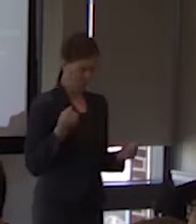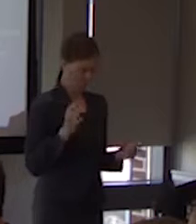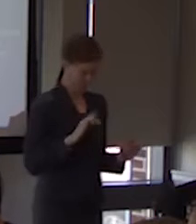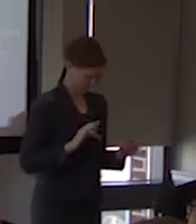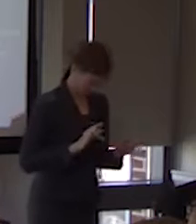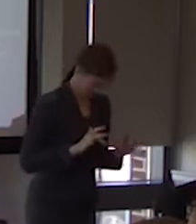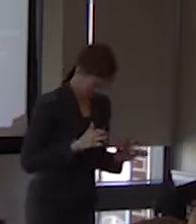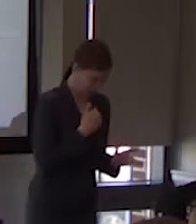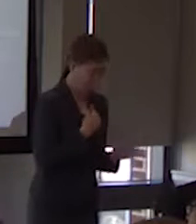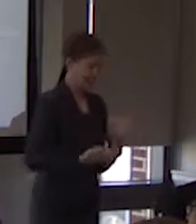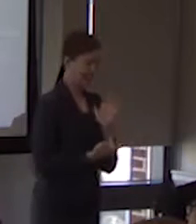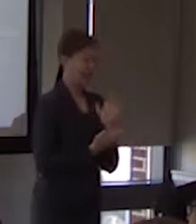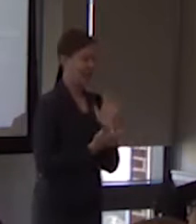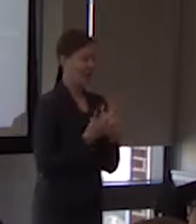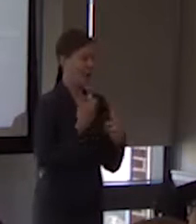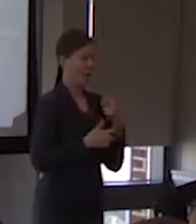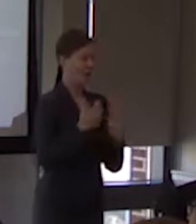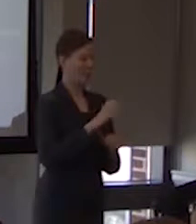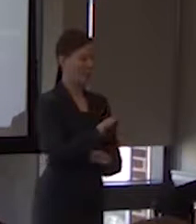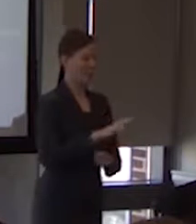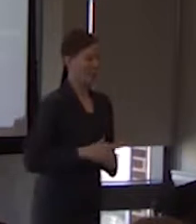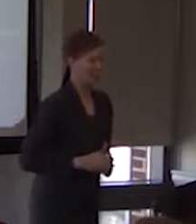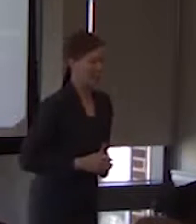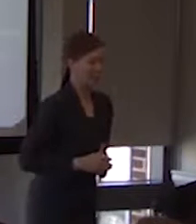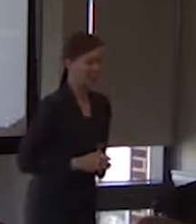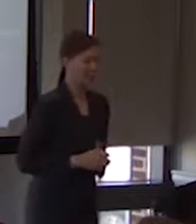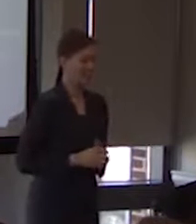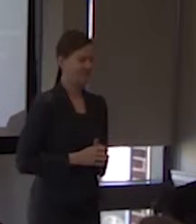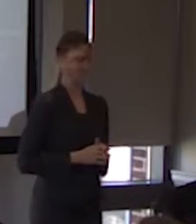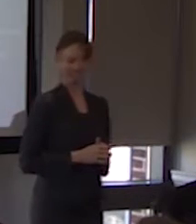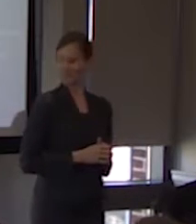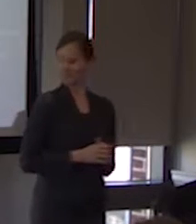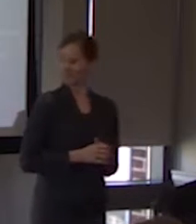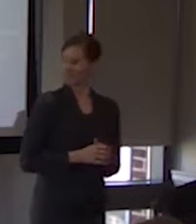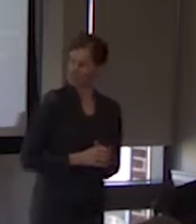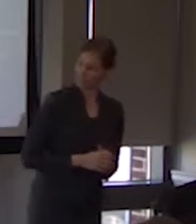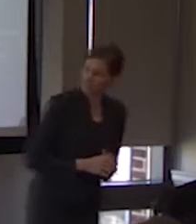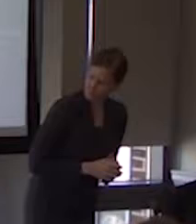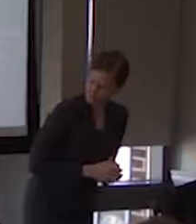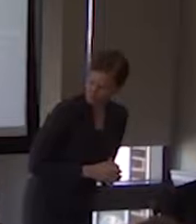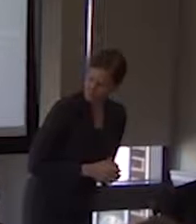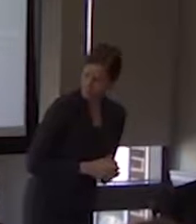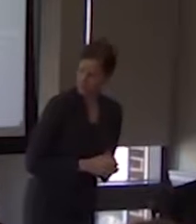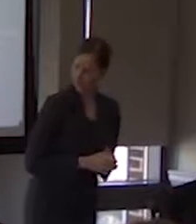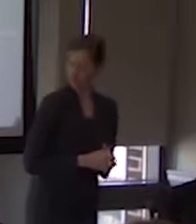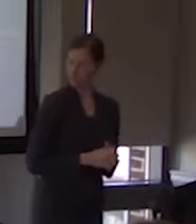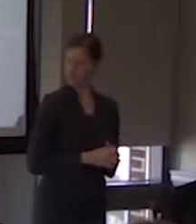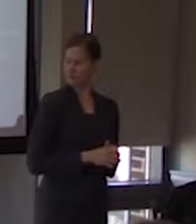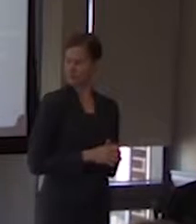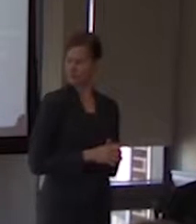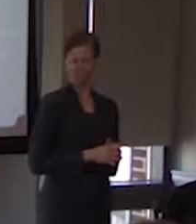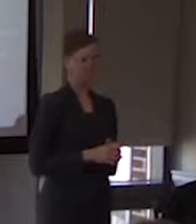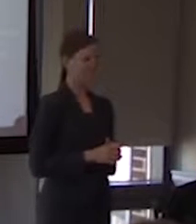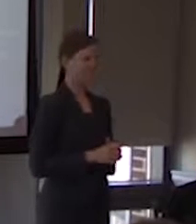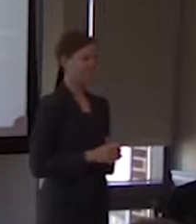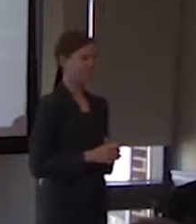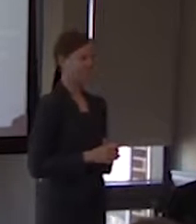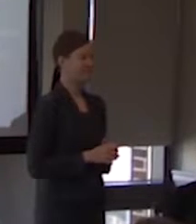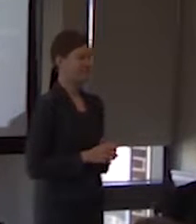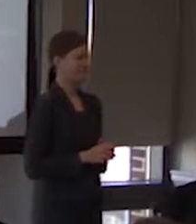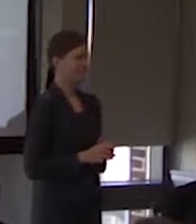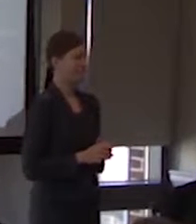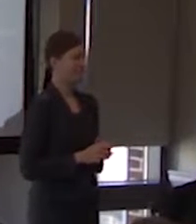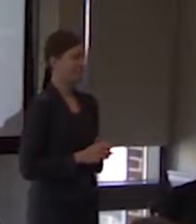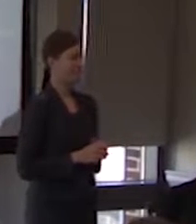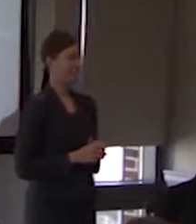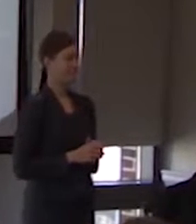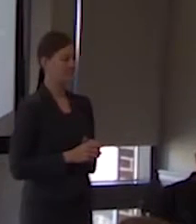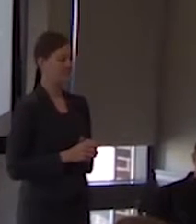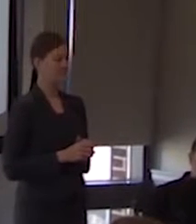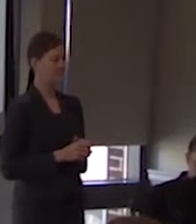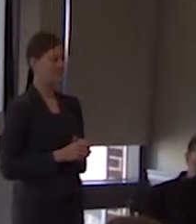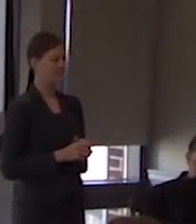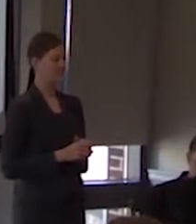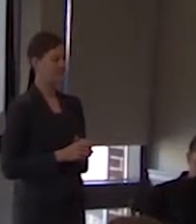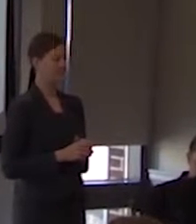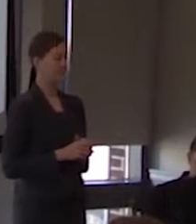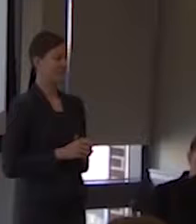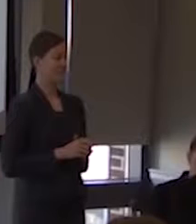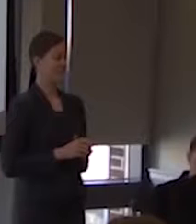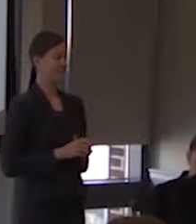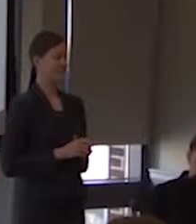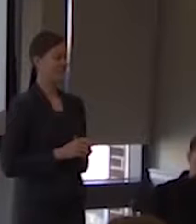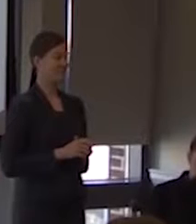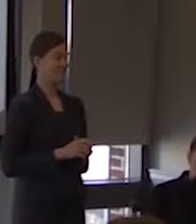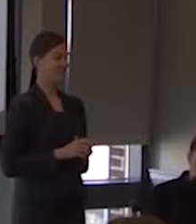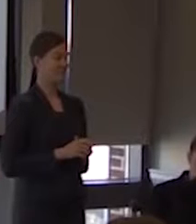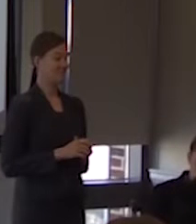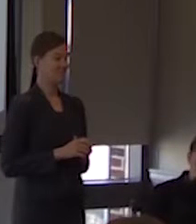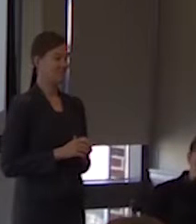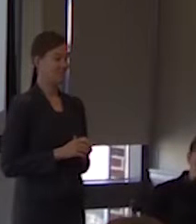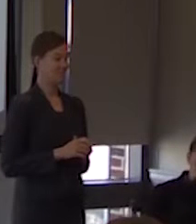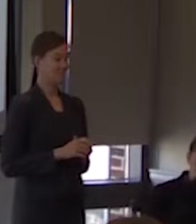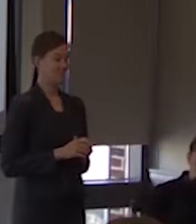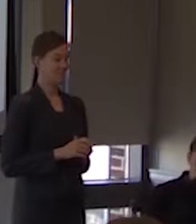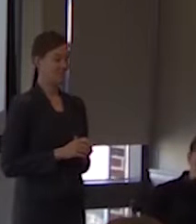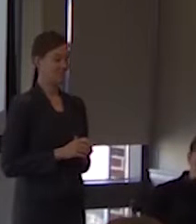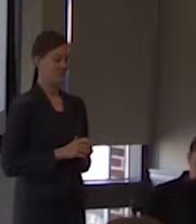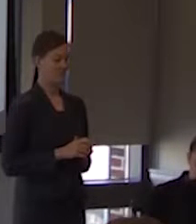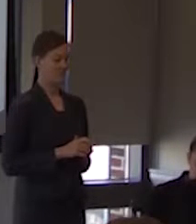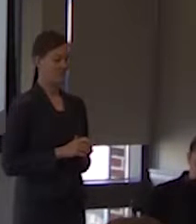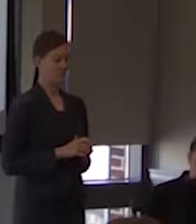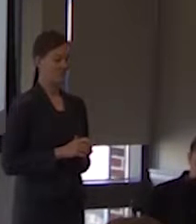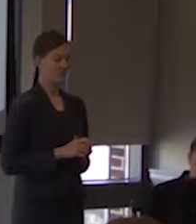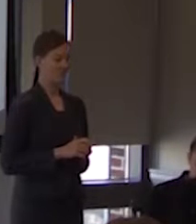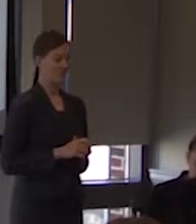Sorry, technical difficulties.